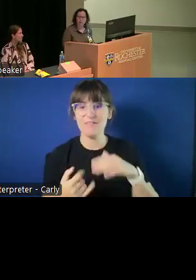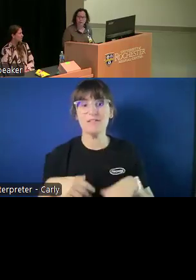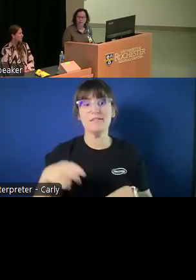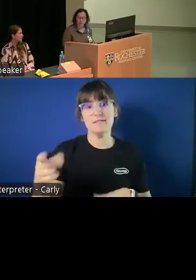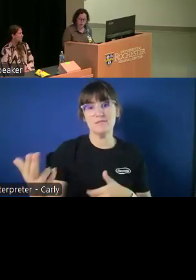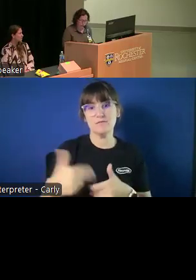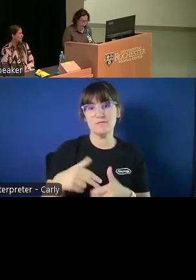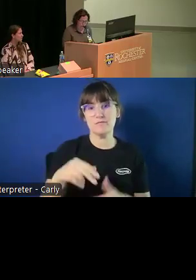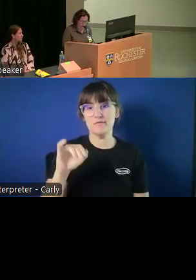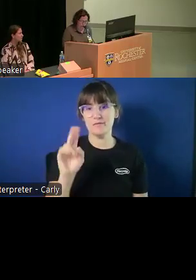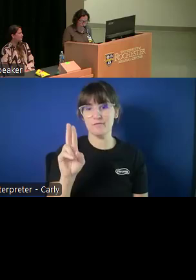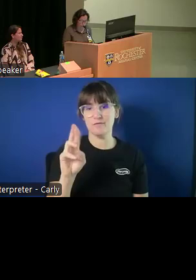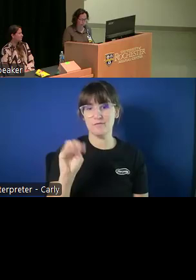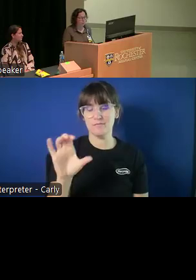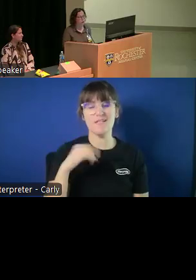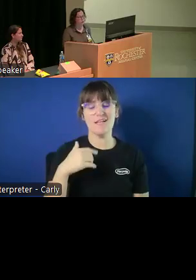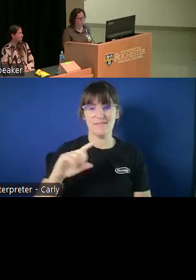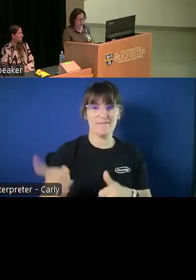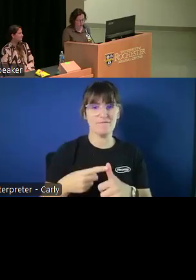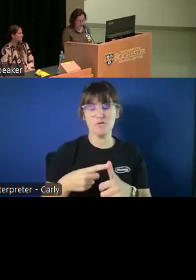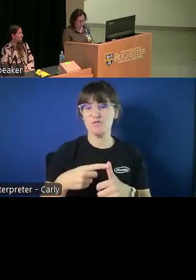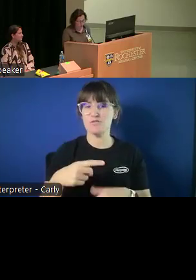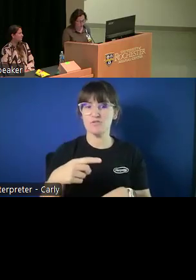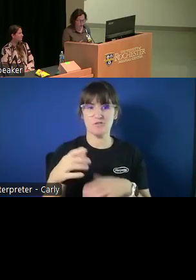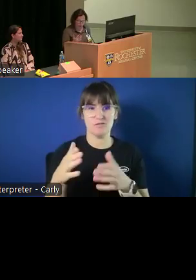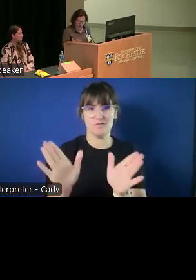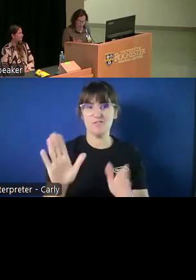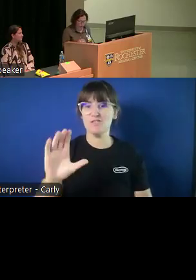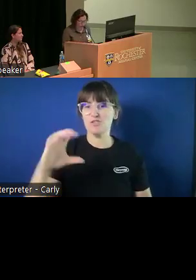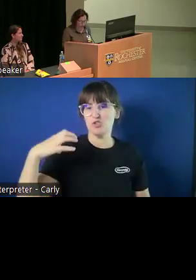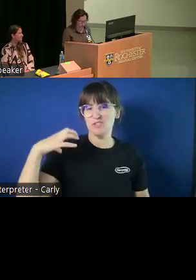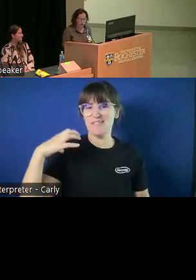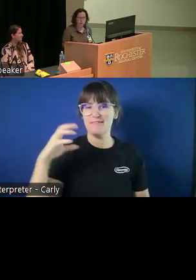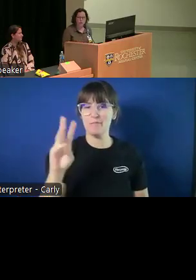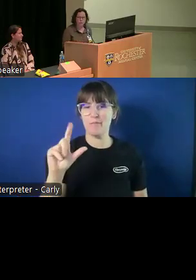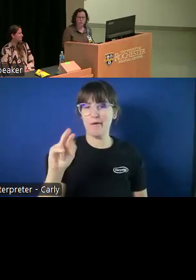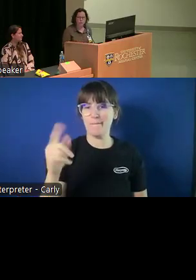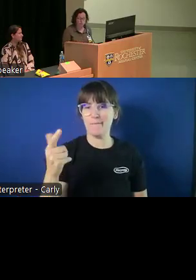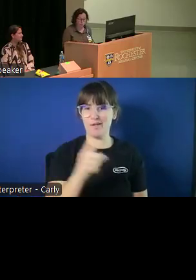inaugural chief well-being officer in February of 2024 which to many of us really feels like a